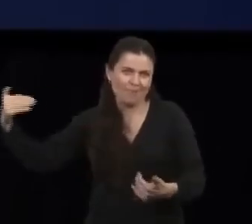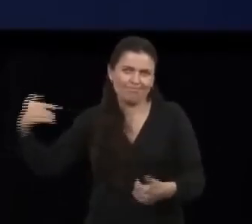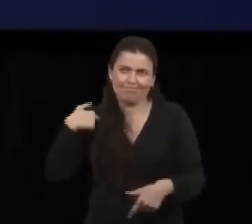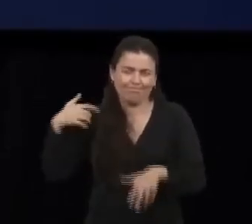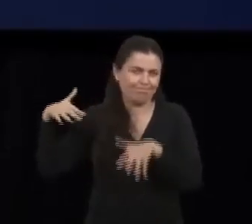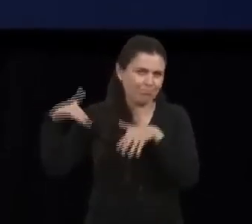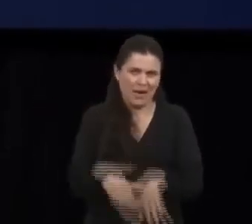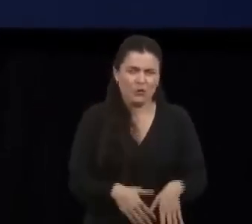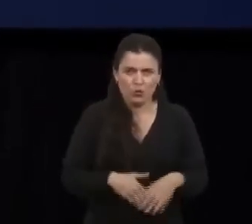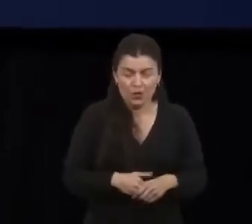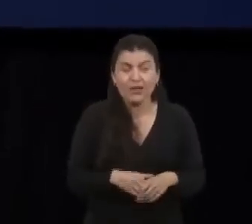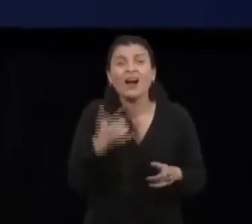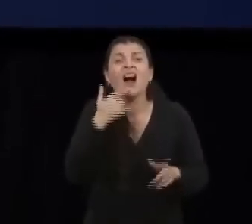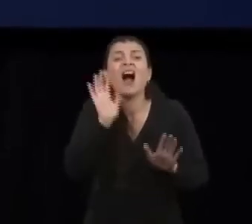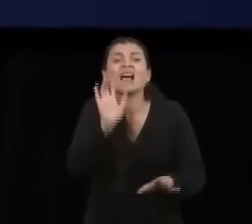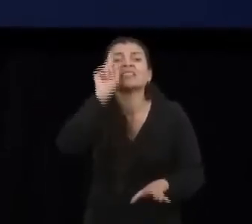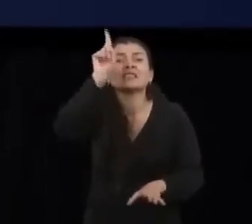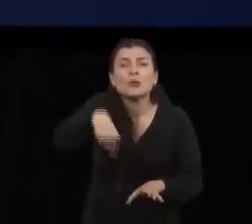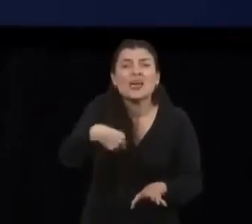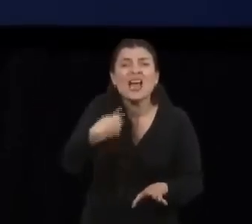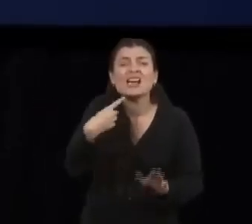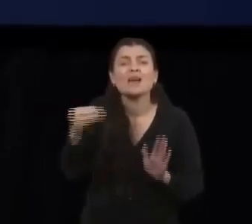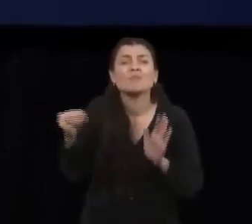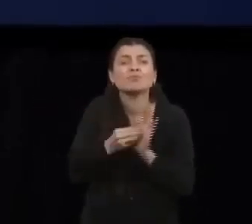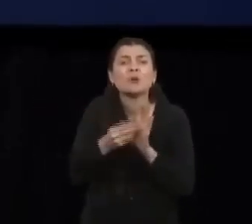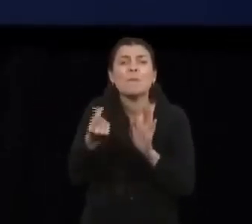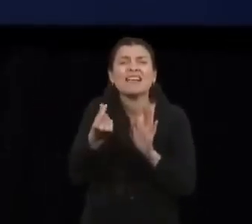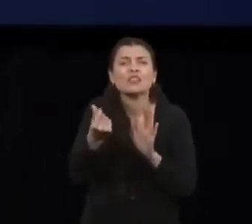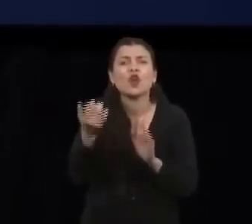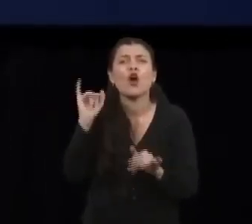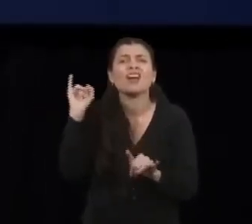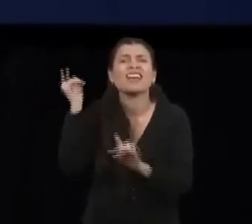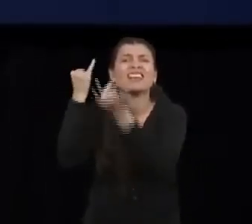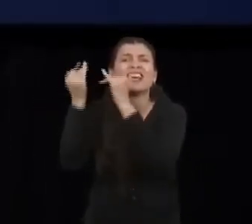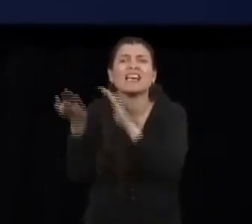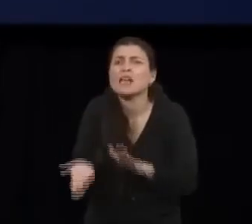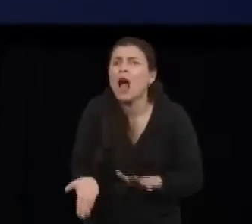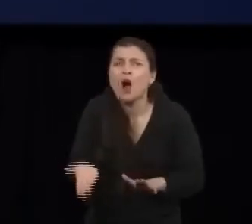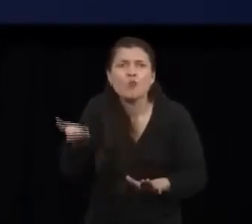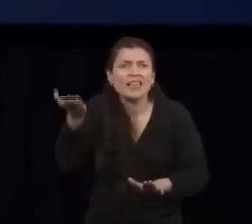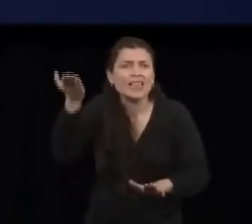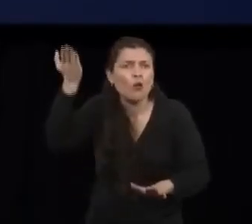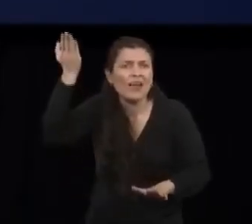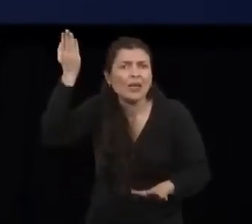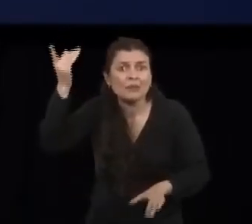and that is why the interest rate rises. That is, as Dr.